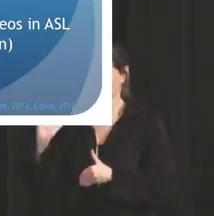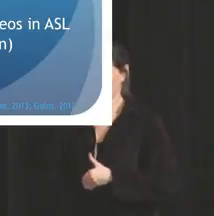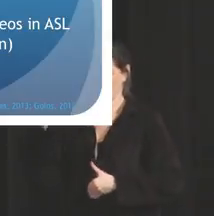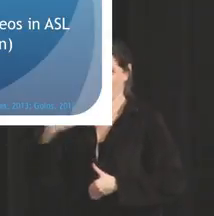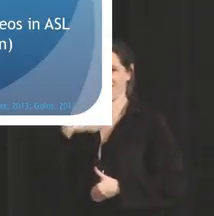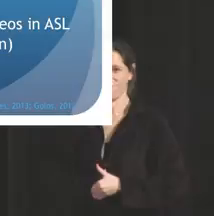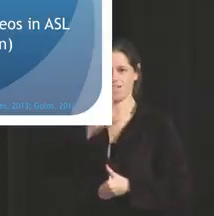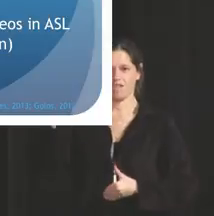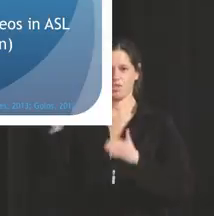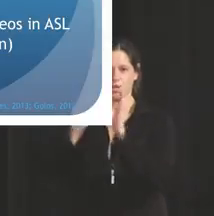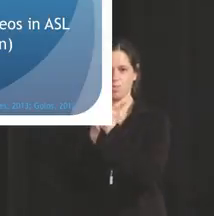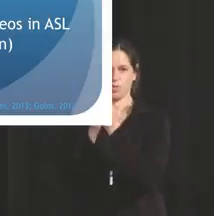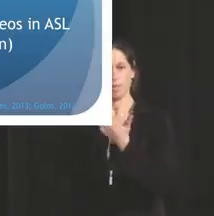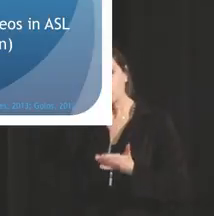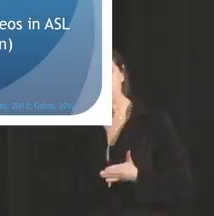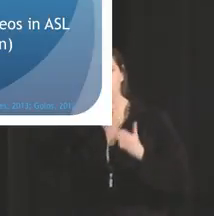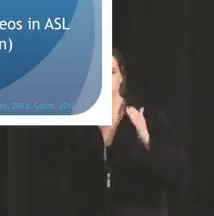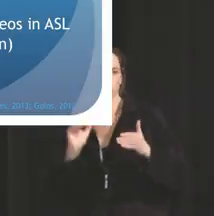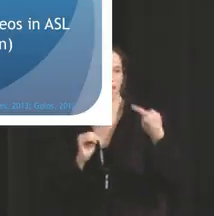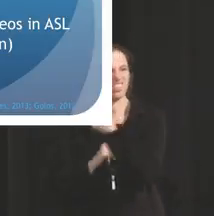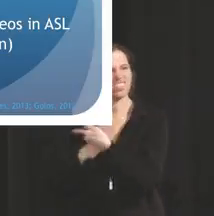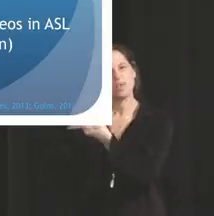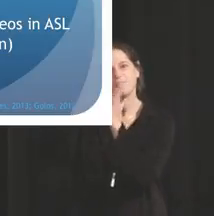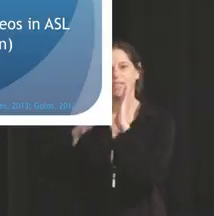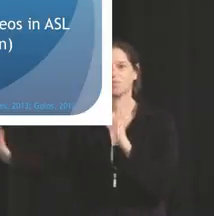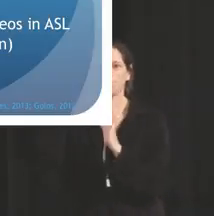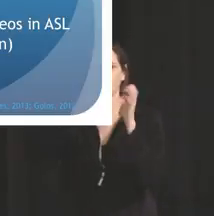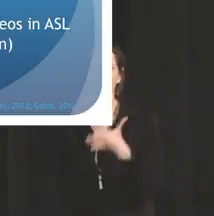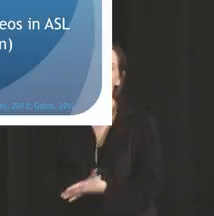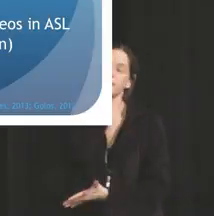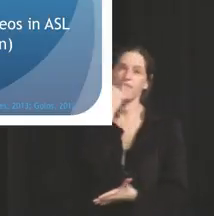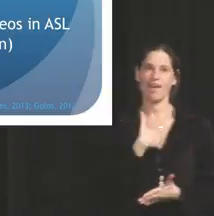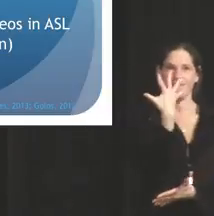Each child should have at least 5 to 8 books. Kind of sort of ratio child-to-book.